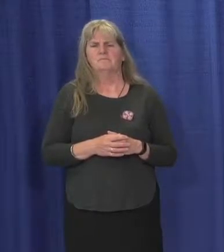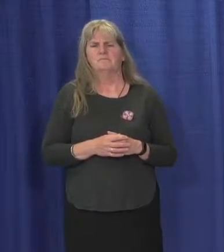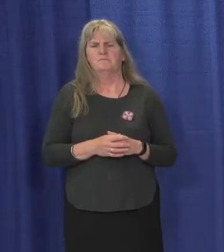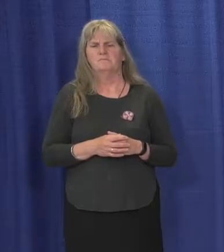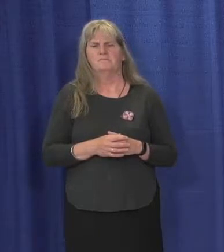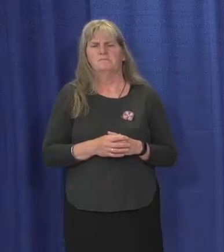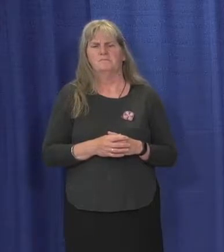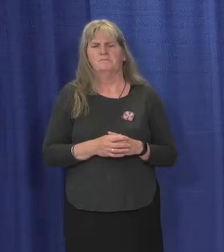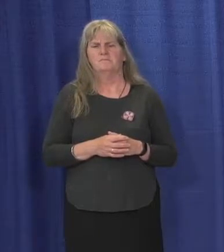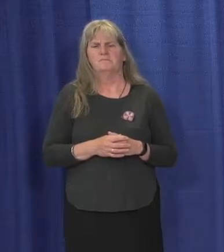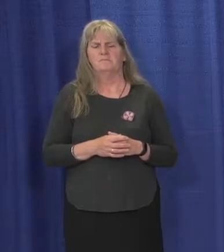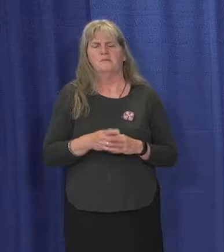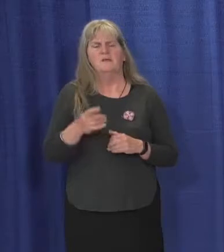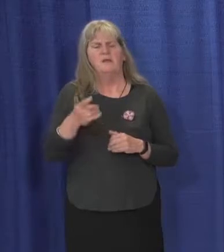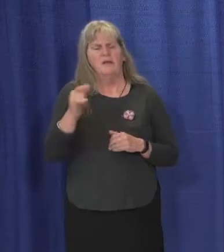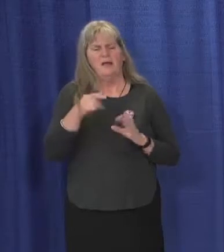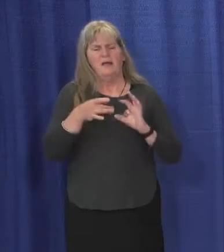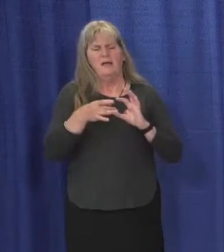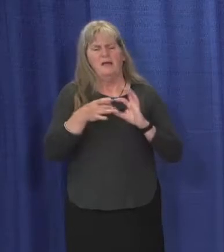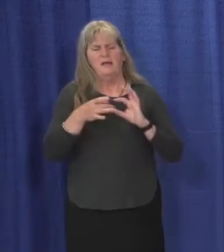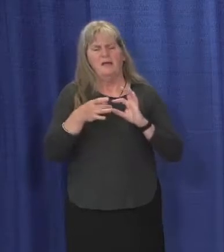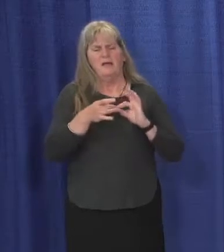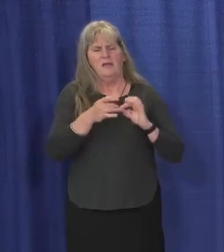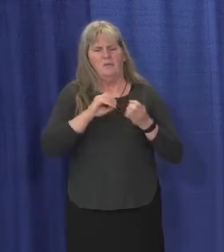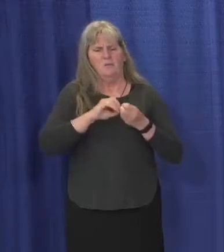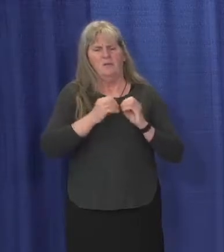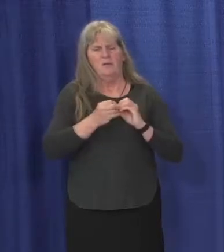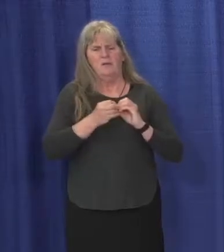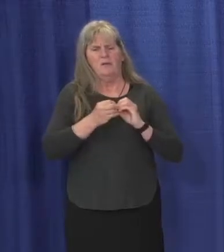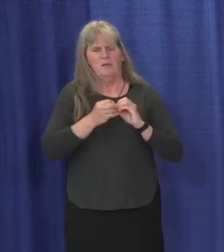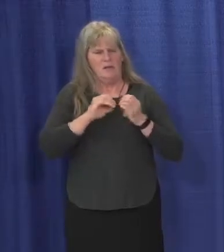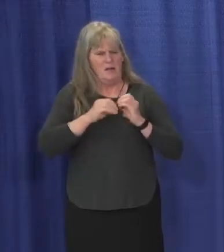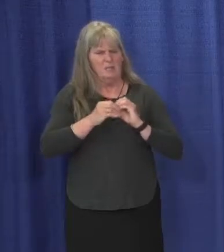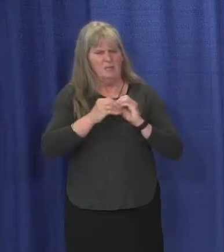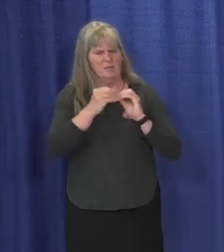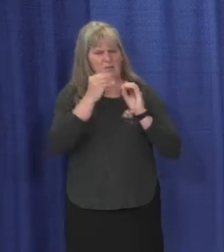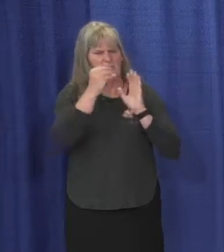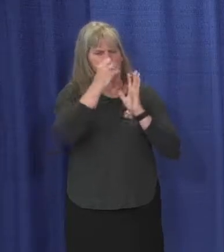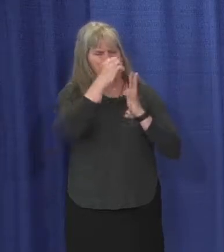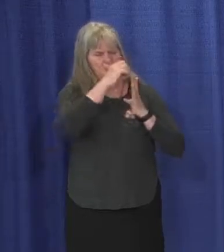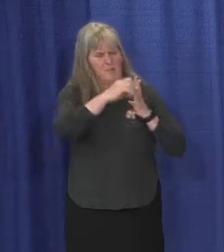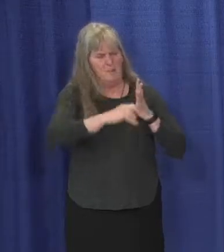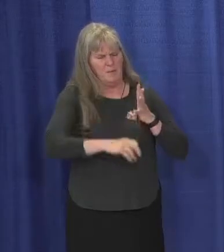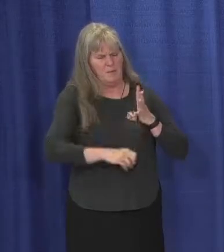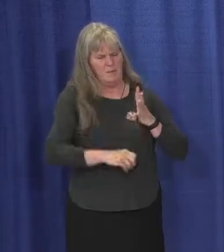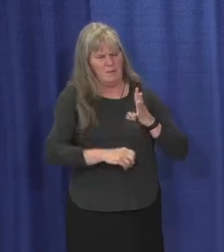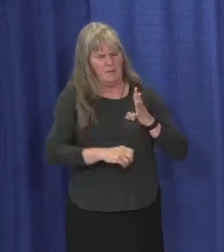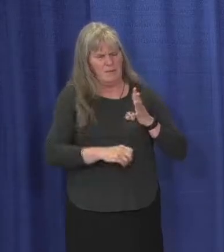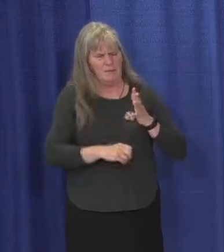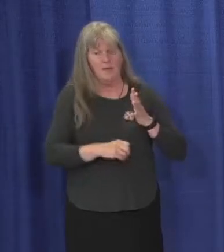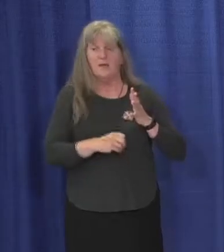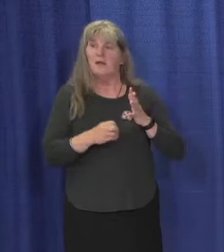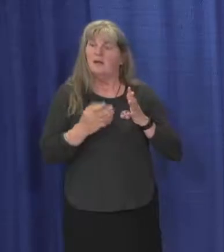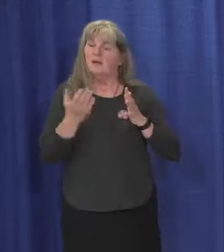Reporter: The answers you give around discrepancies for numbers but I noticed on the community portal some are listed